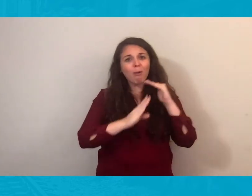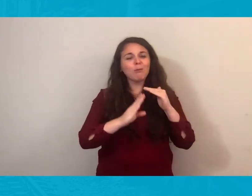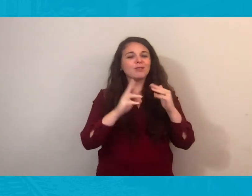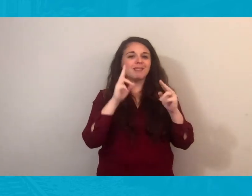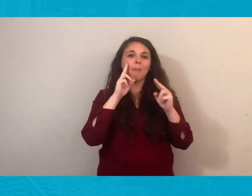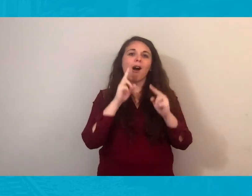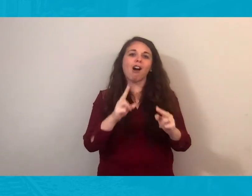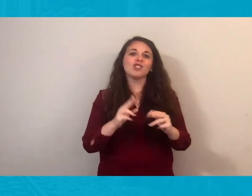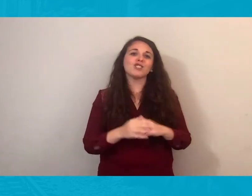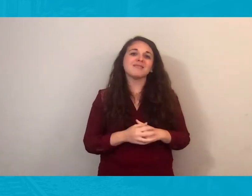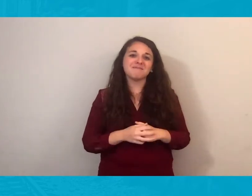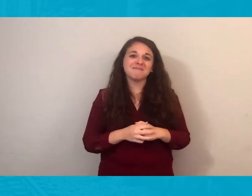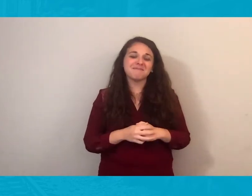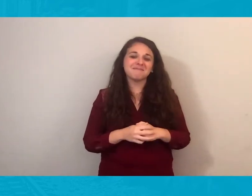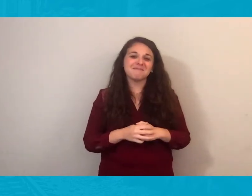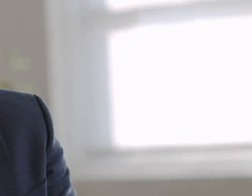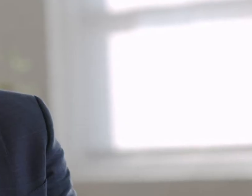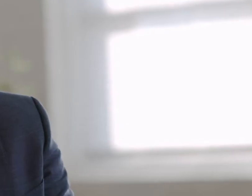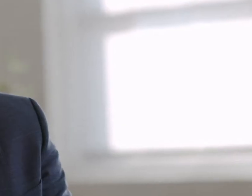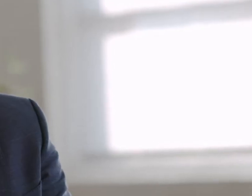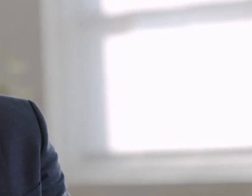Yeah, I'm excited about that and yet humbled and honored.